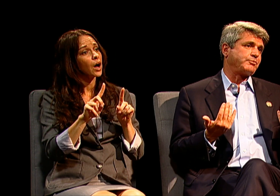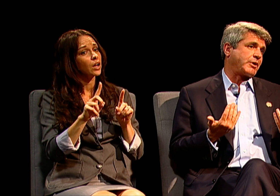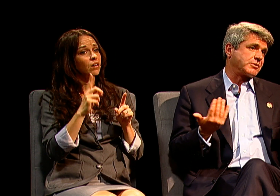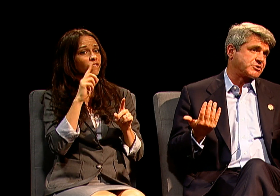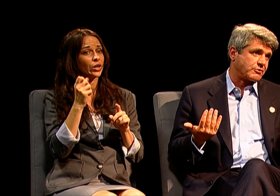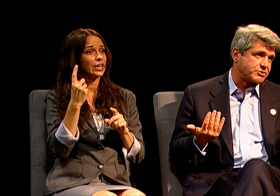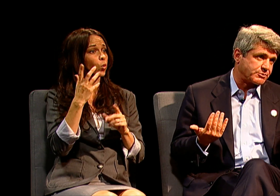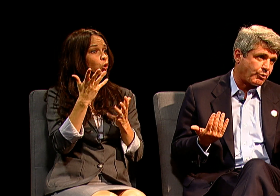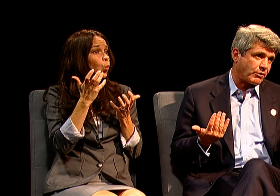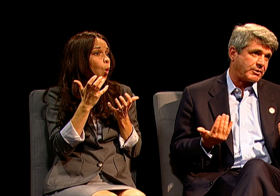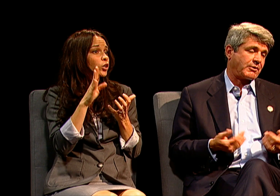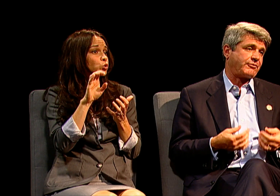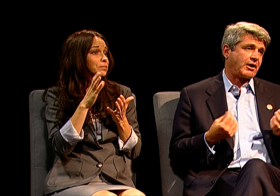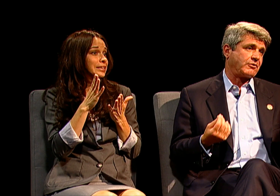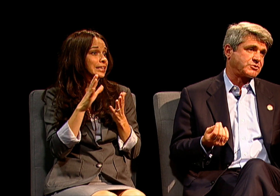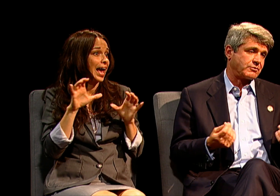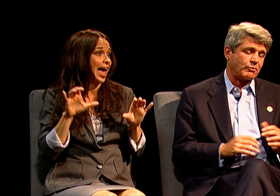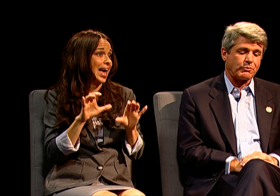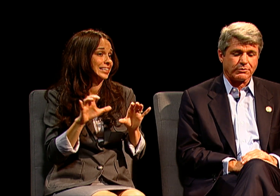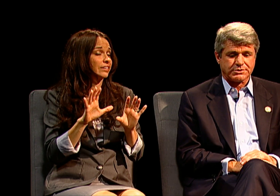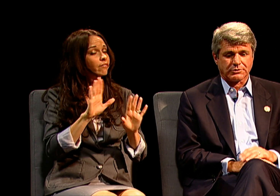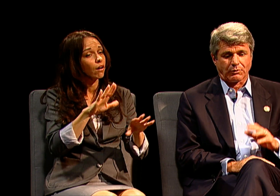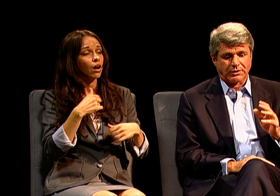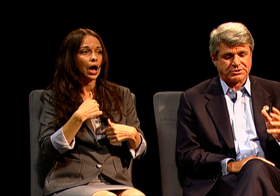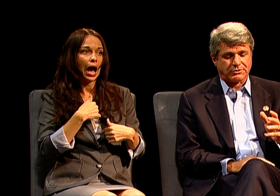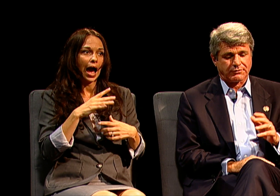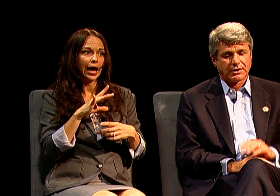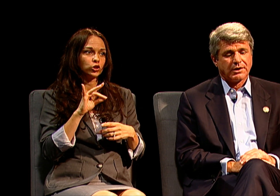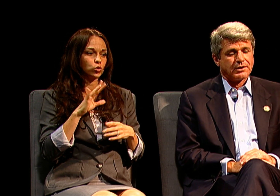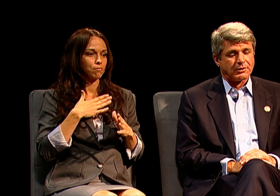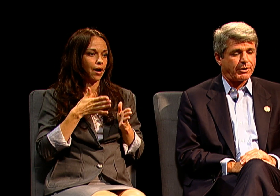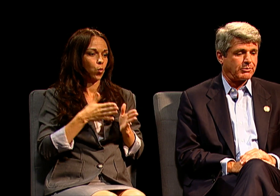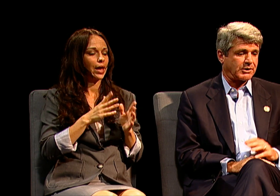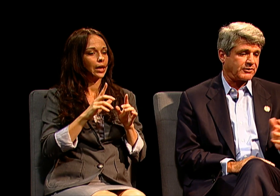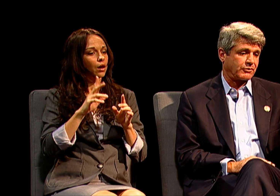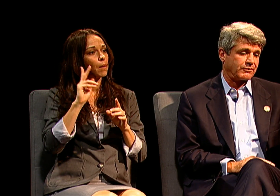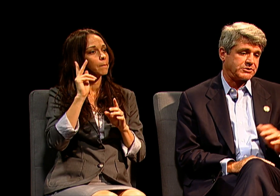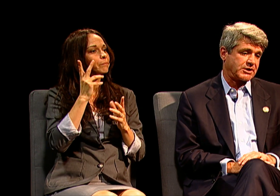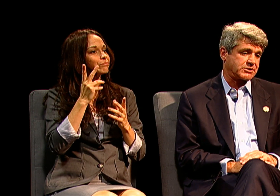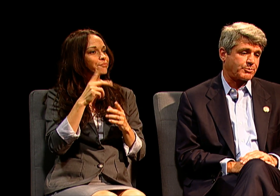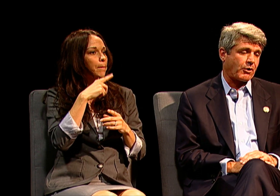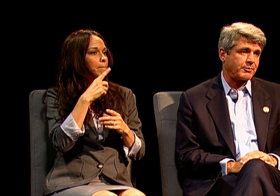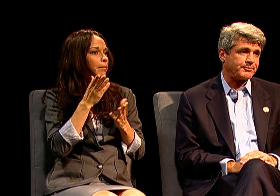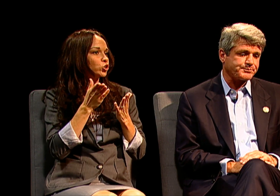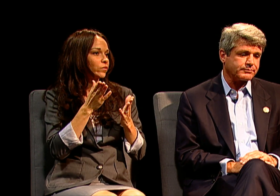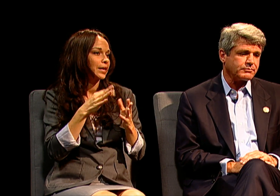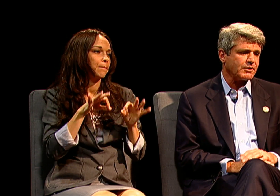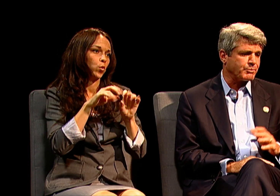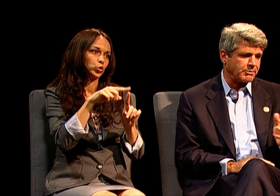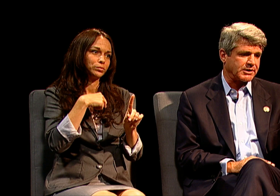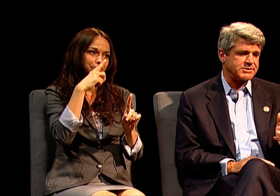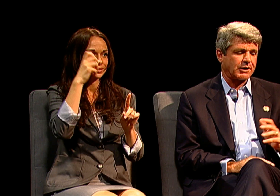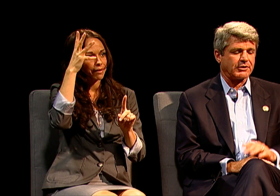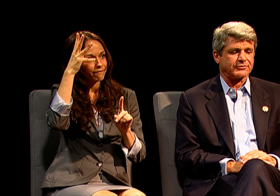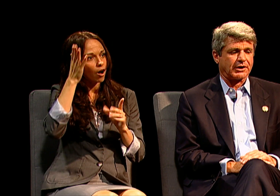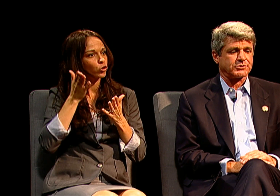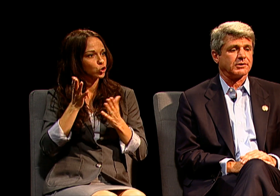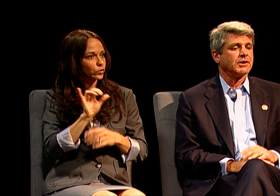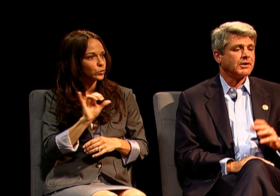PUBLIC SERVICE IS IMPORTANT TO ME. MY FATHER SERVED IN WORLD WAR II. I WANTED TO SERVE THE PUBLIC. I SERVED IN THE JUSTICE DEPARTMENT, PUBLIC INTEGRITY SECTION.